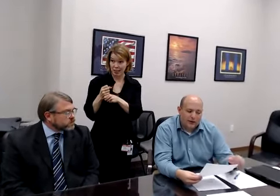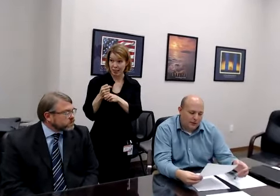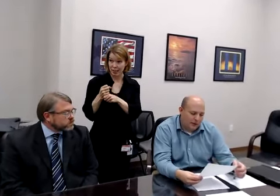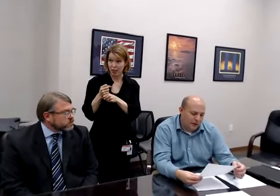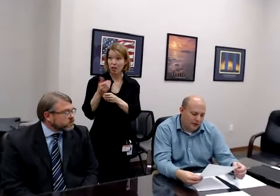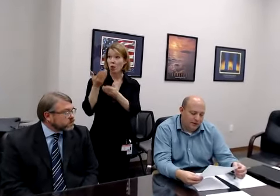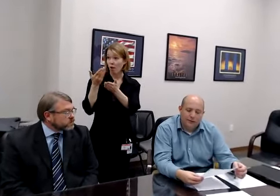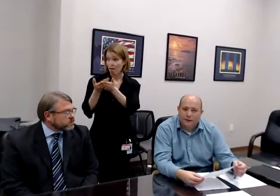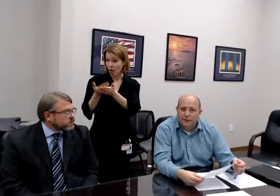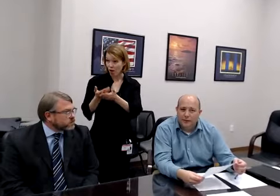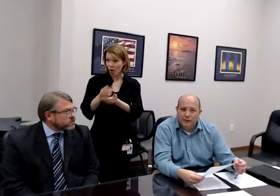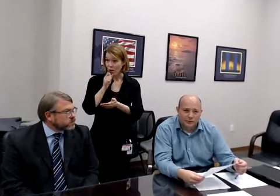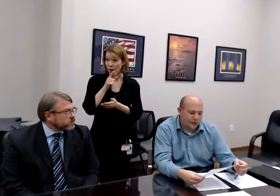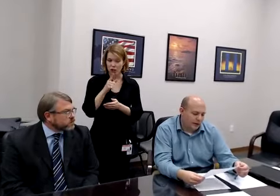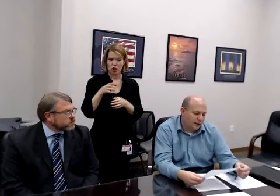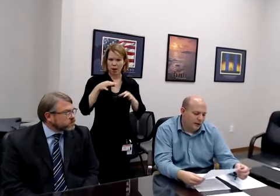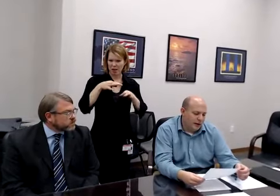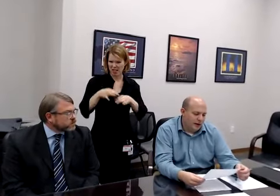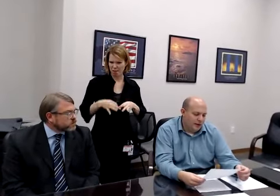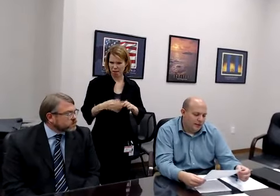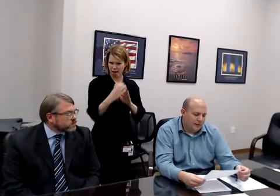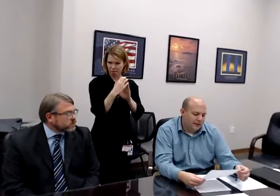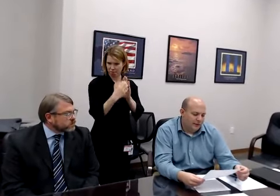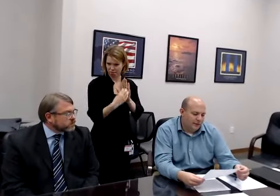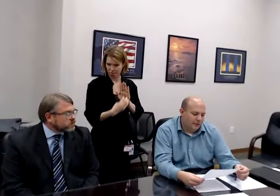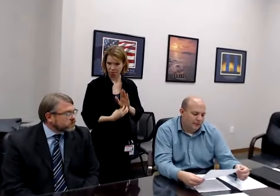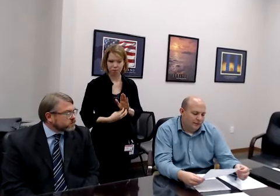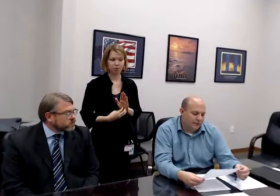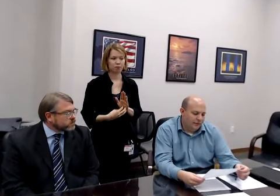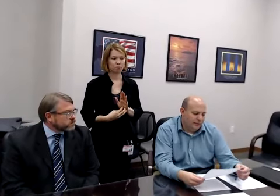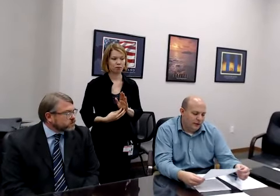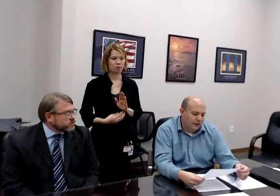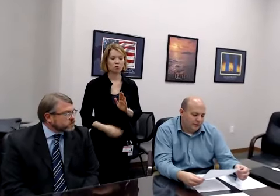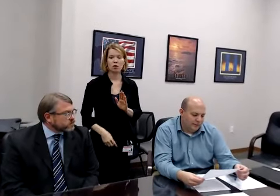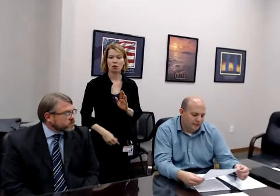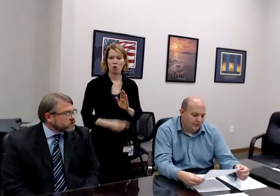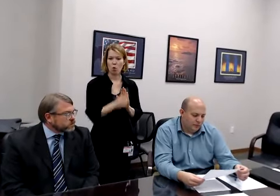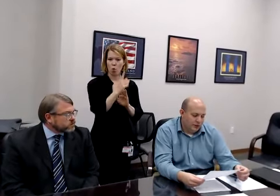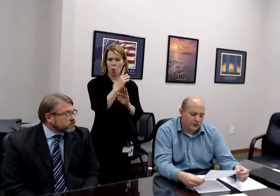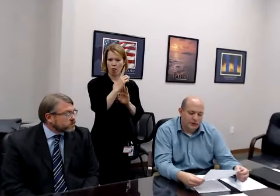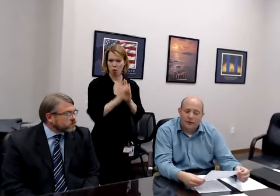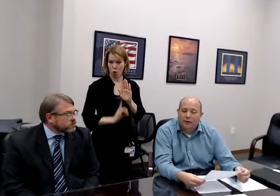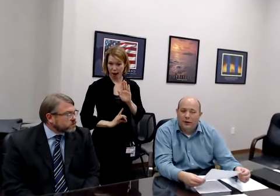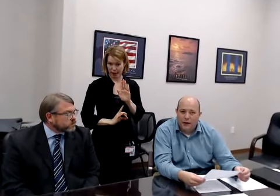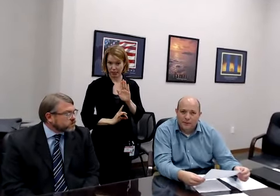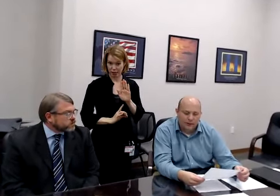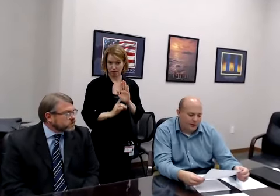I'll walk you through the information real quick. You have to have your registered voter name, so